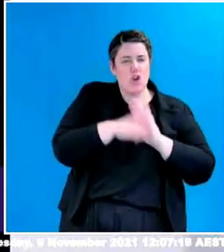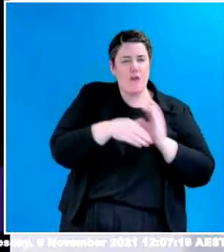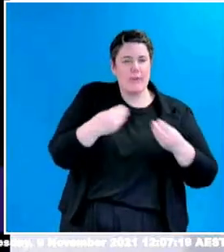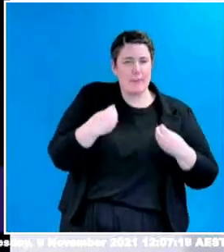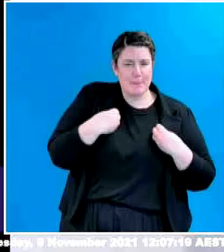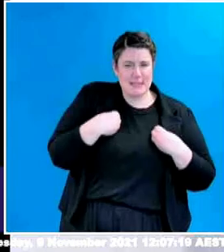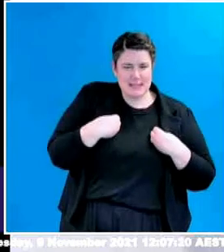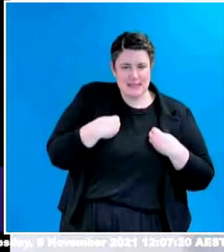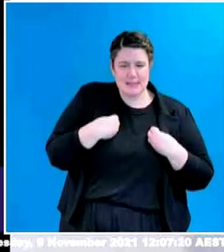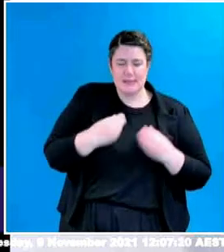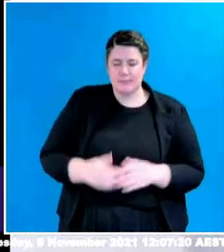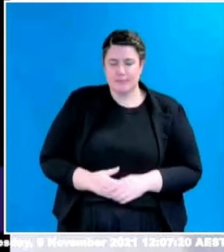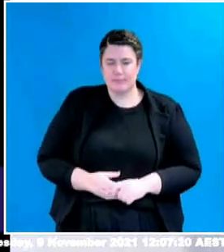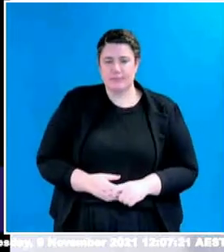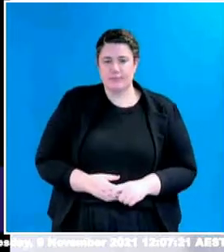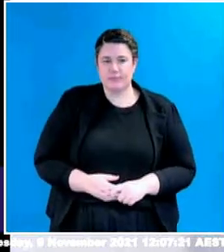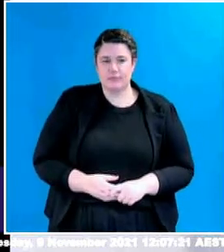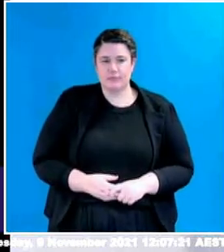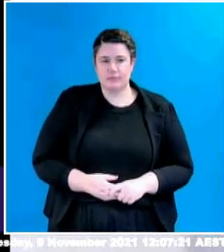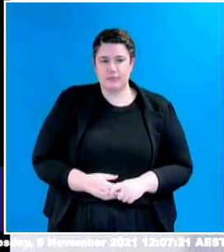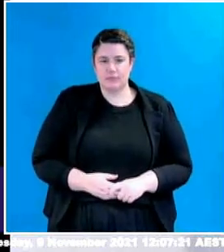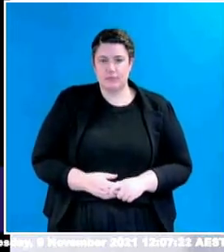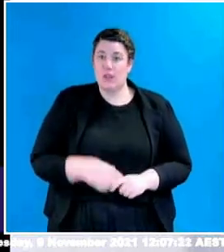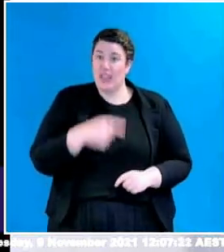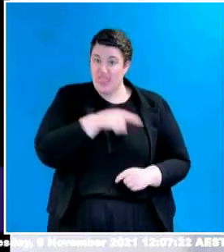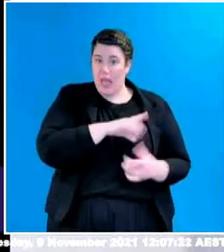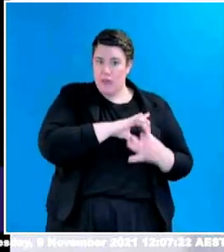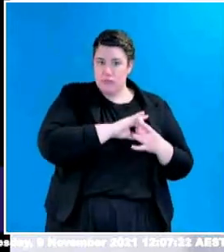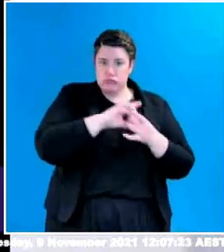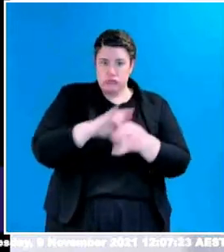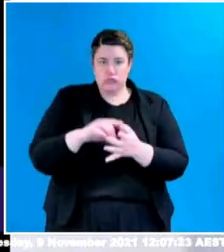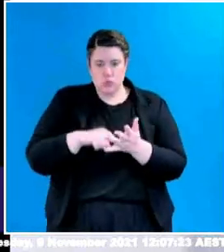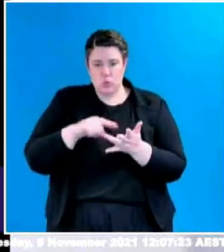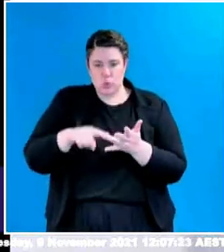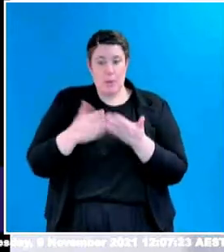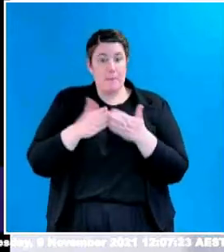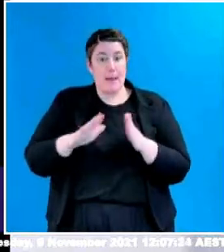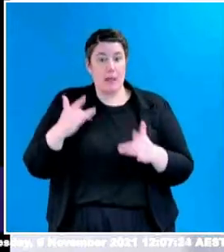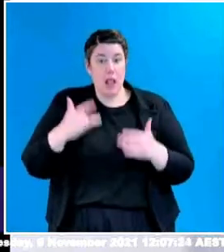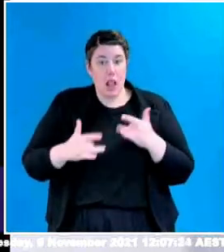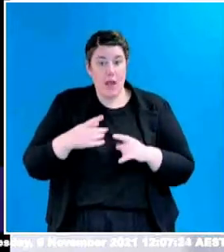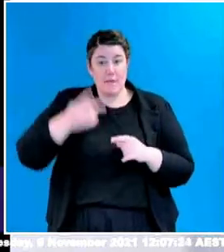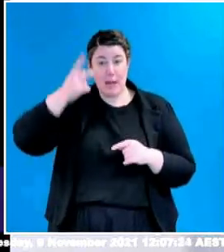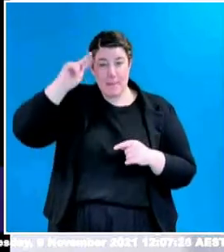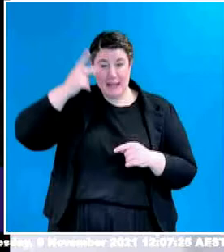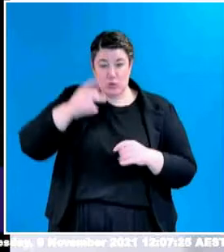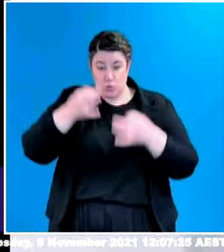associations concerned with the public and political life of the country and in